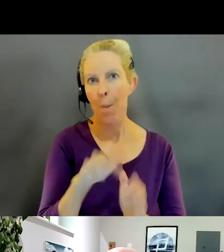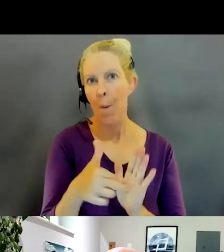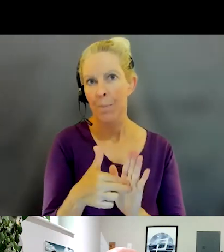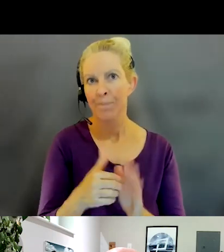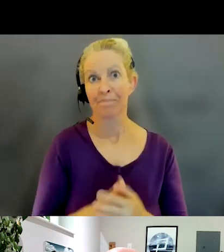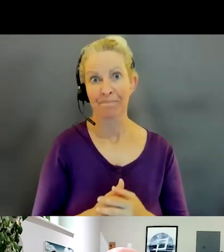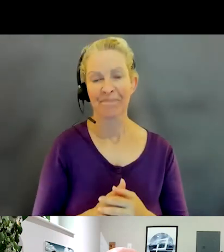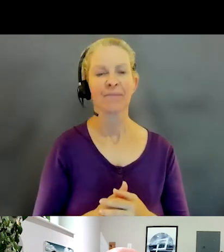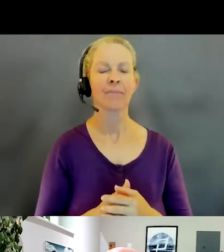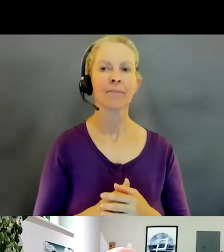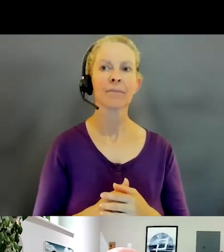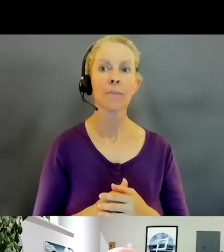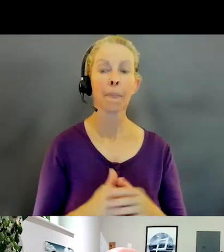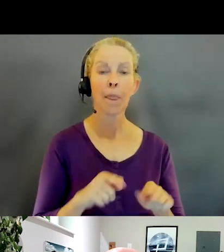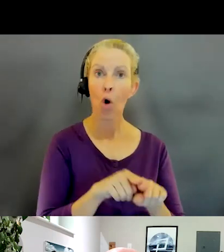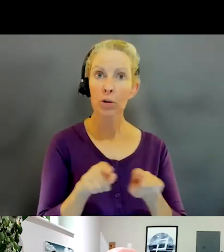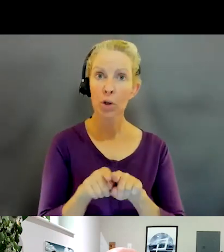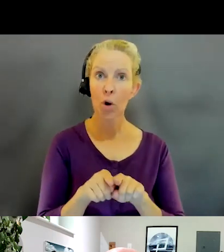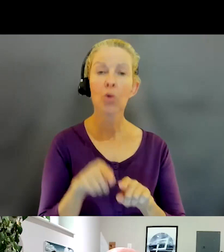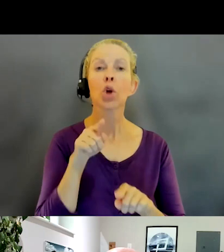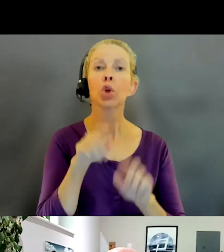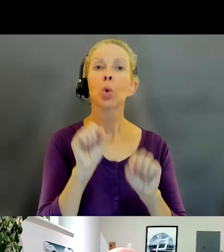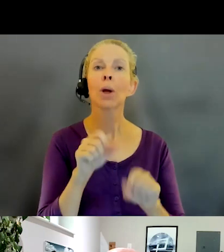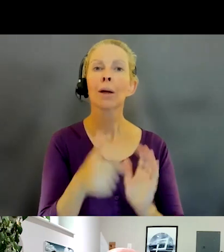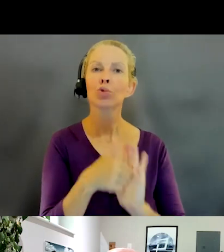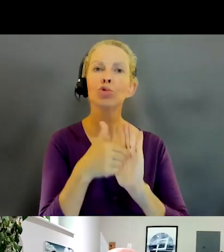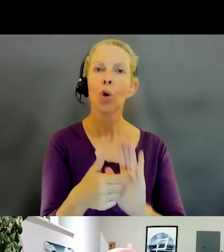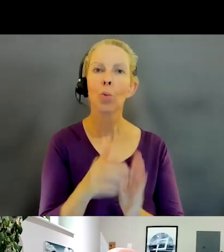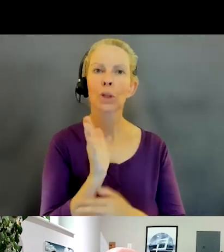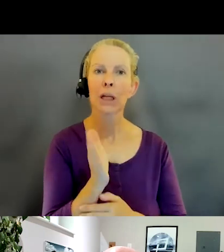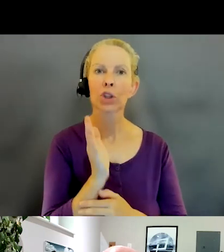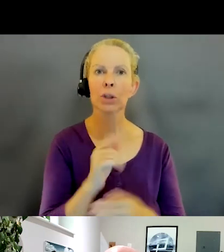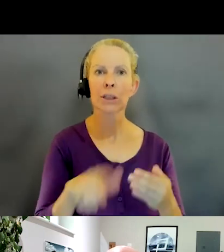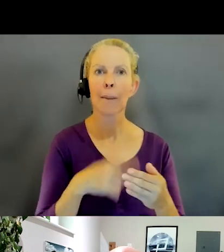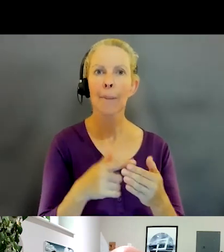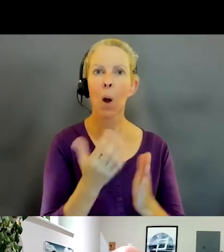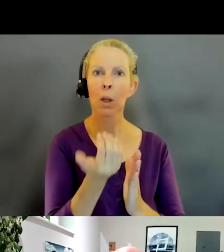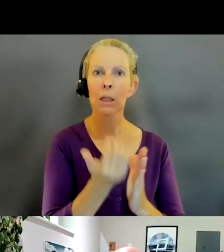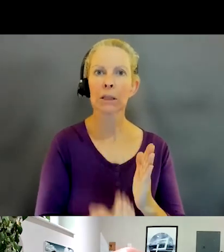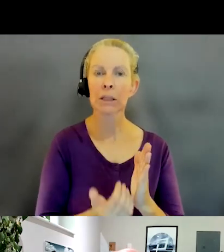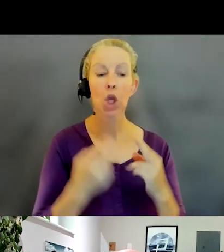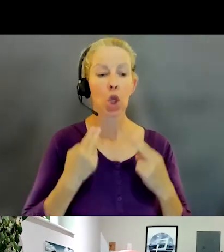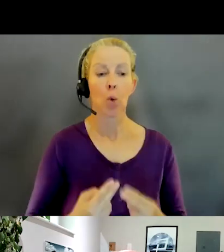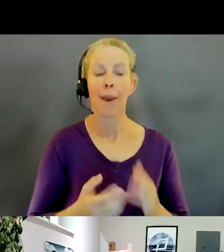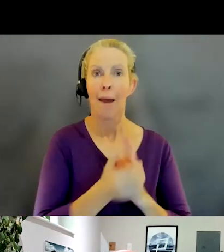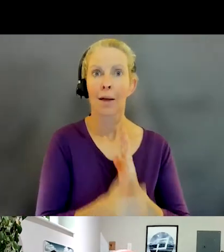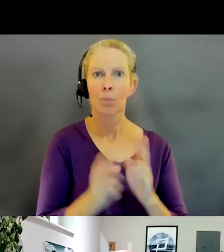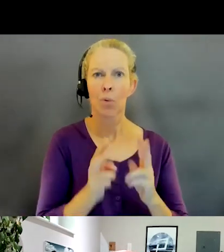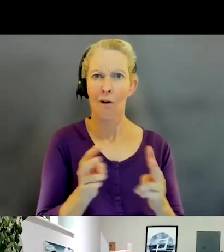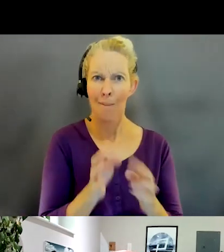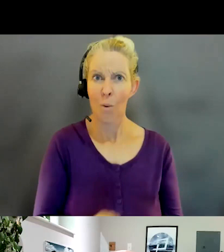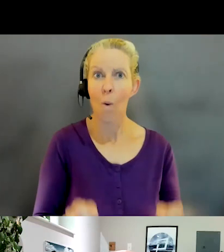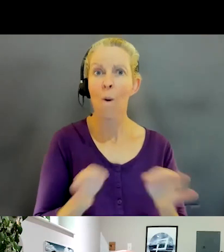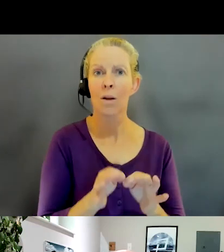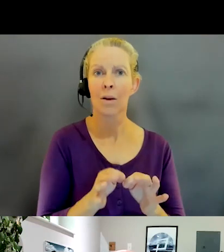them presentations that show how important the human expert is and that it is not just pulling